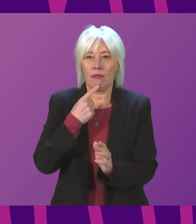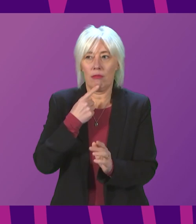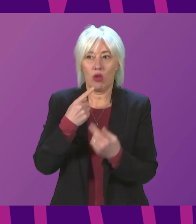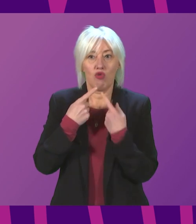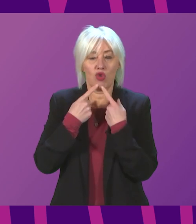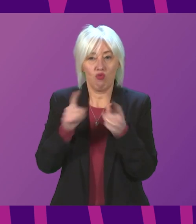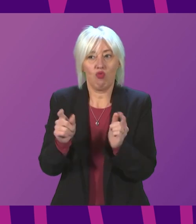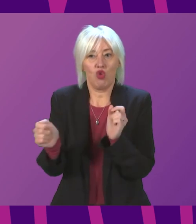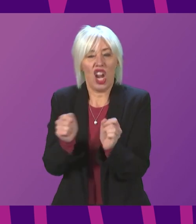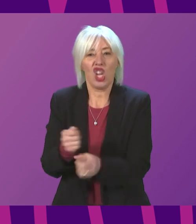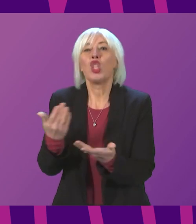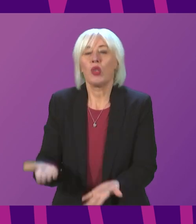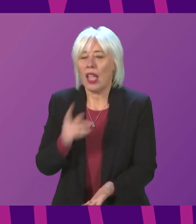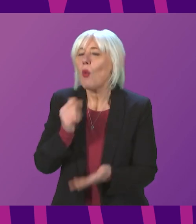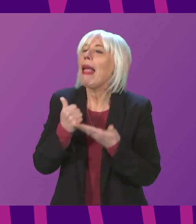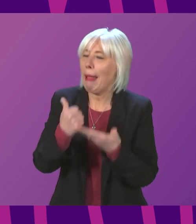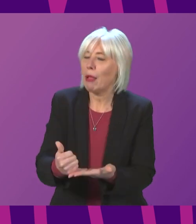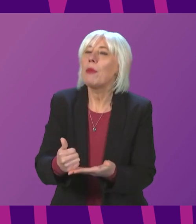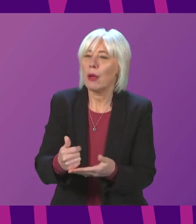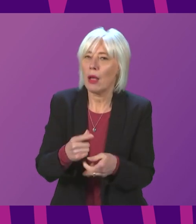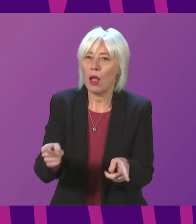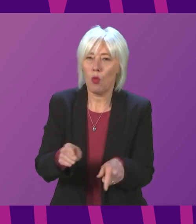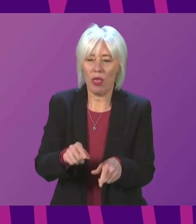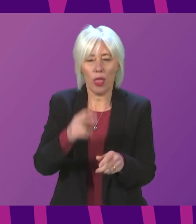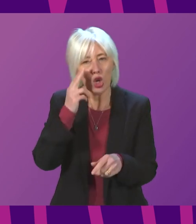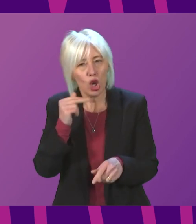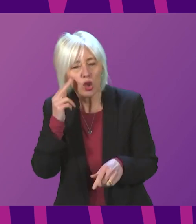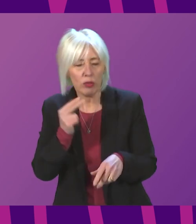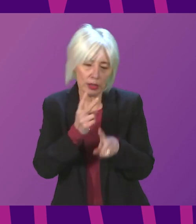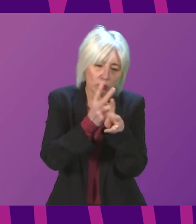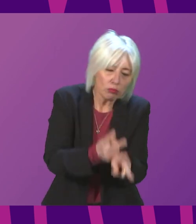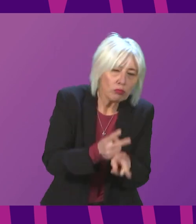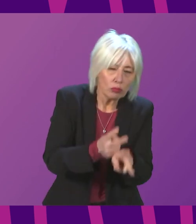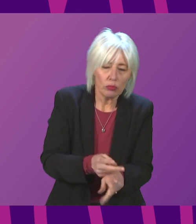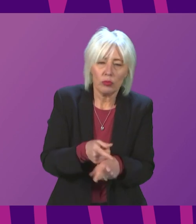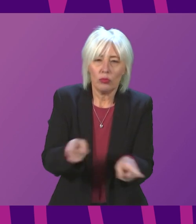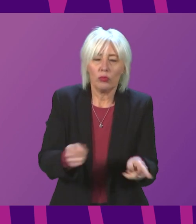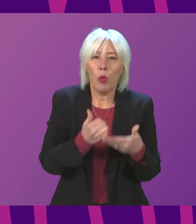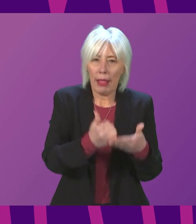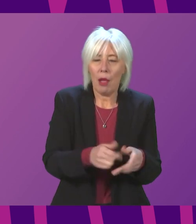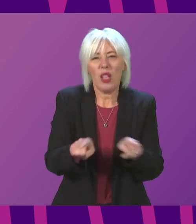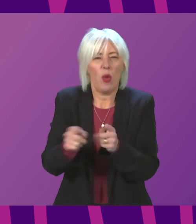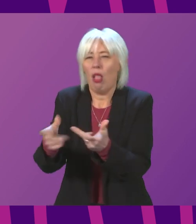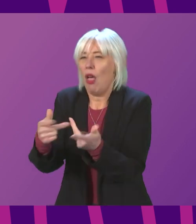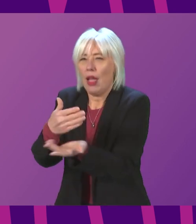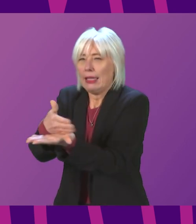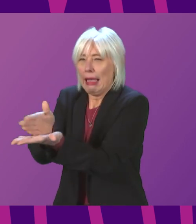that and will help the early years and childcare sectors, as well as other sectors. The changes